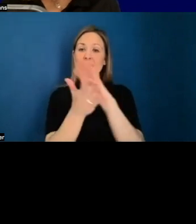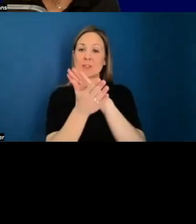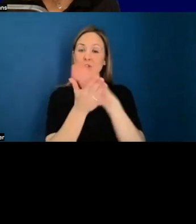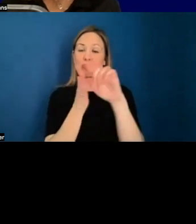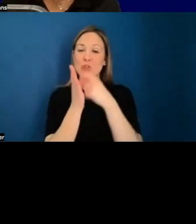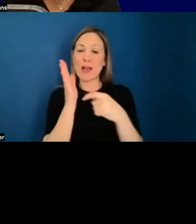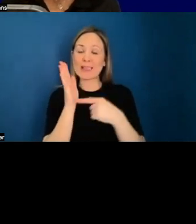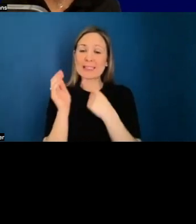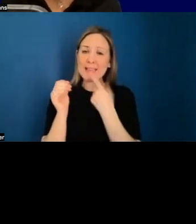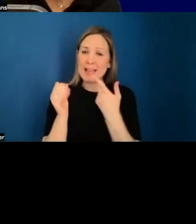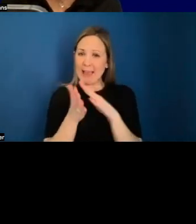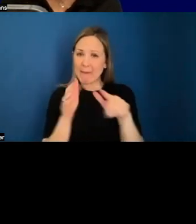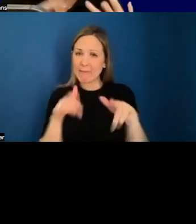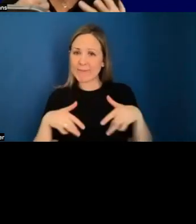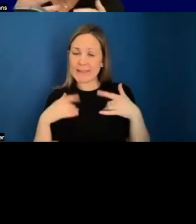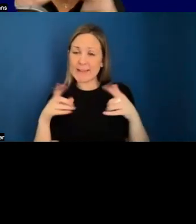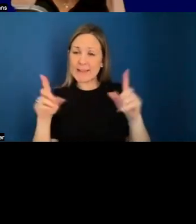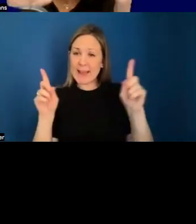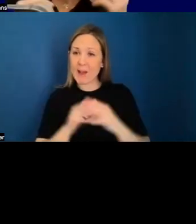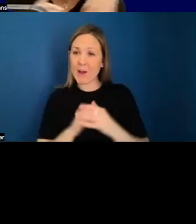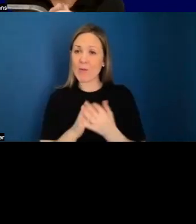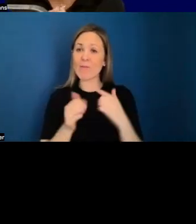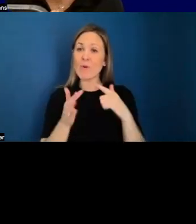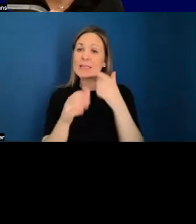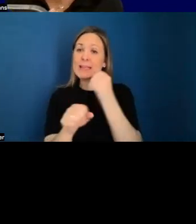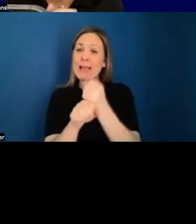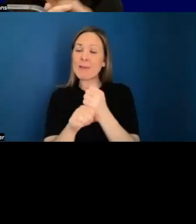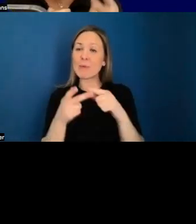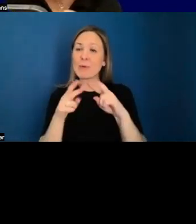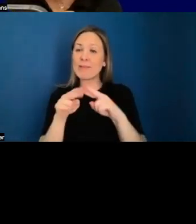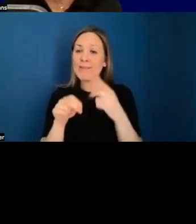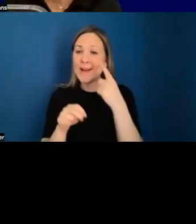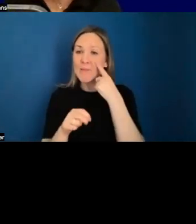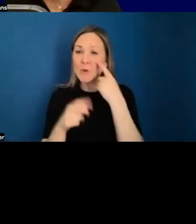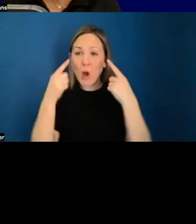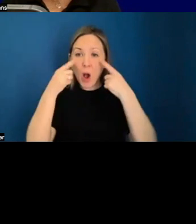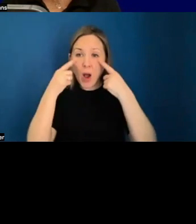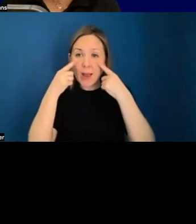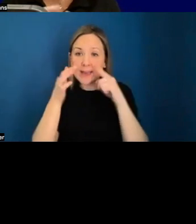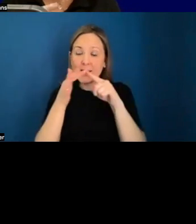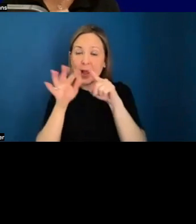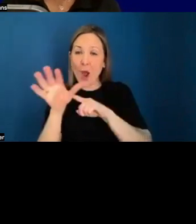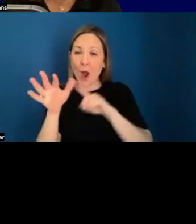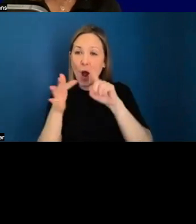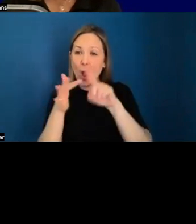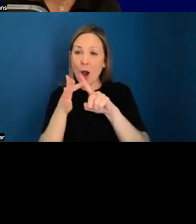For example, if we looked at the eyes. So we point to the eyes. They could be itchy,